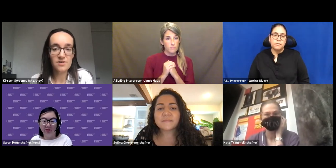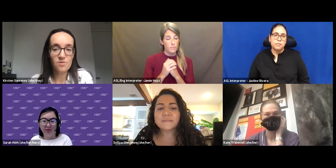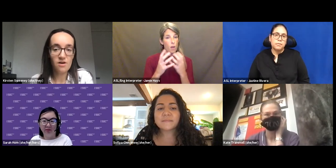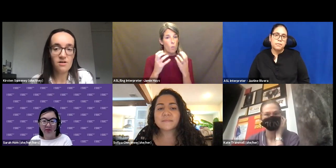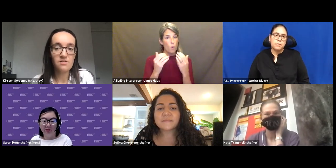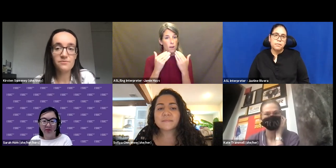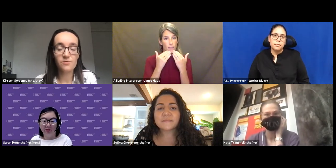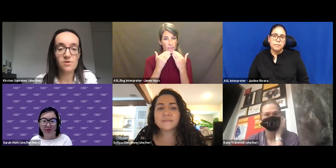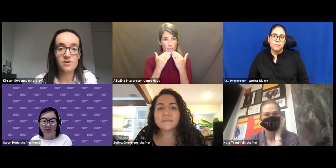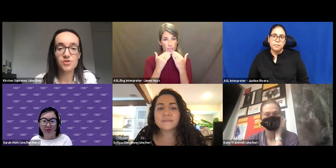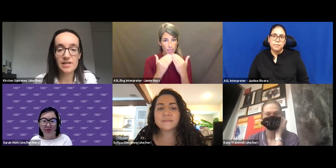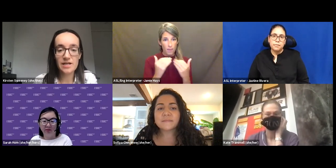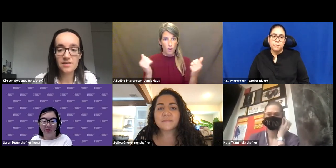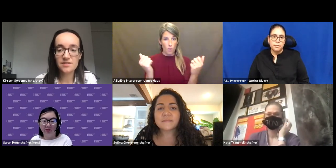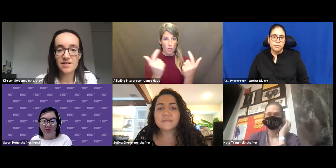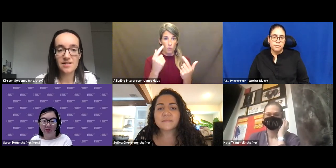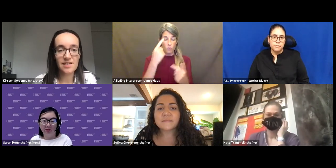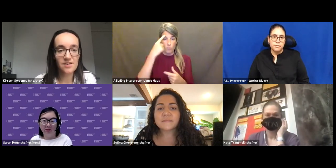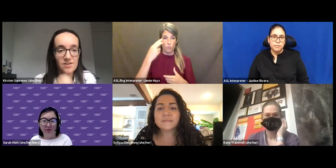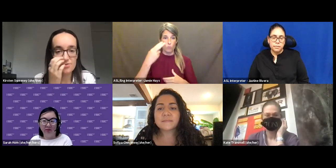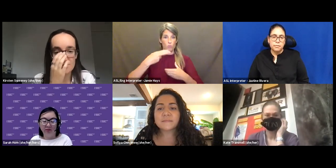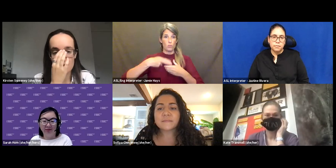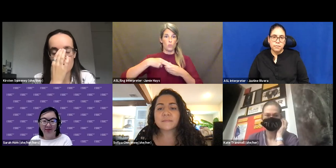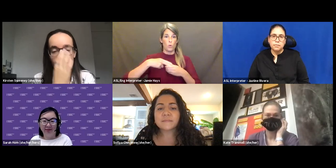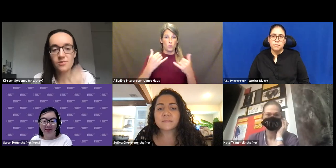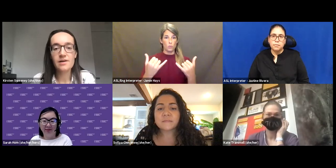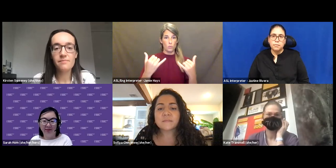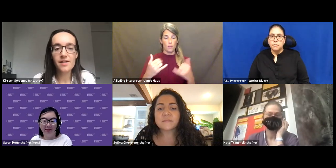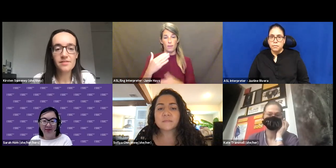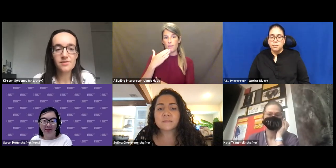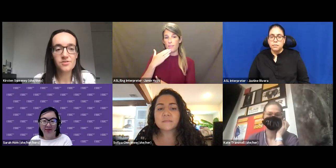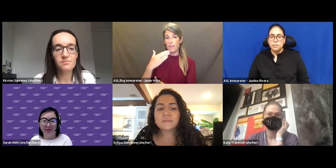you all for joining us. And thank you to Beth and to the